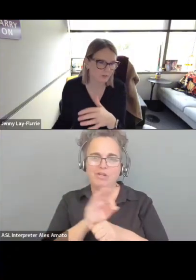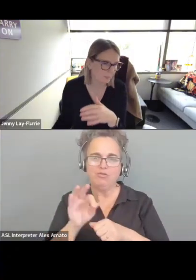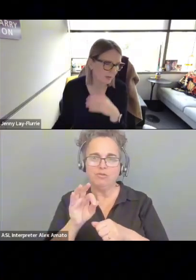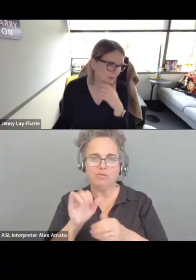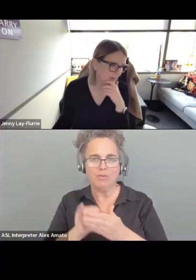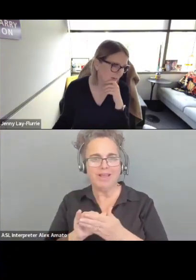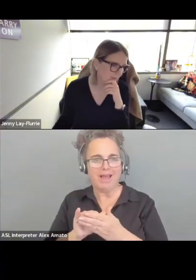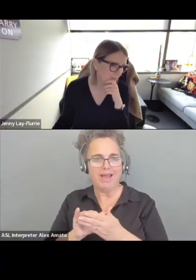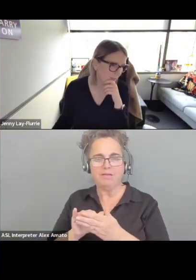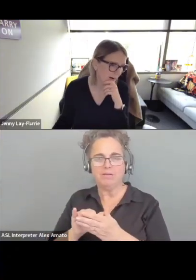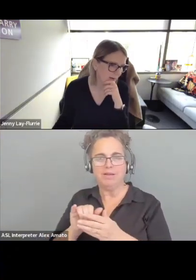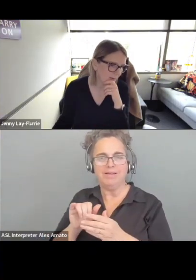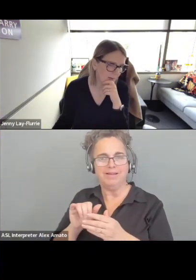for disability in a different way.